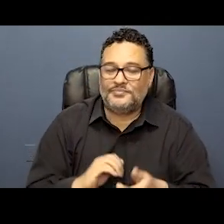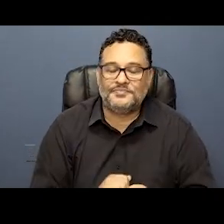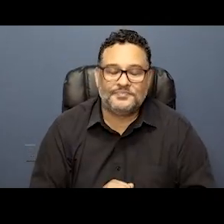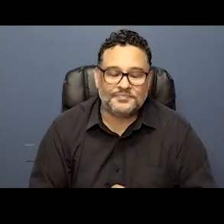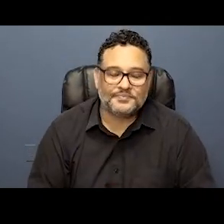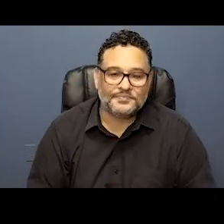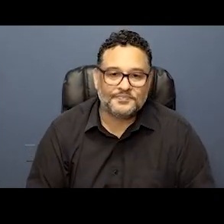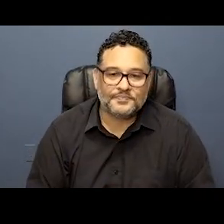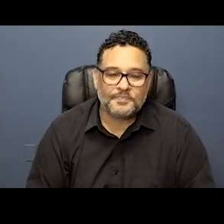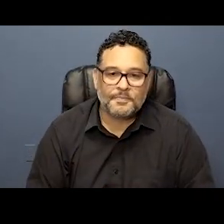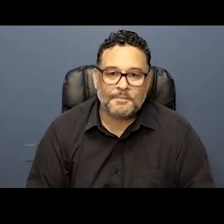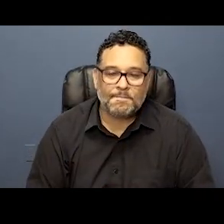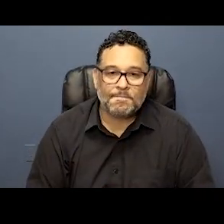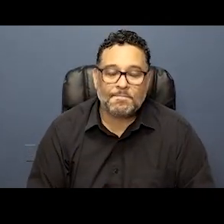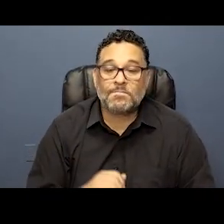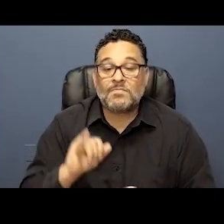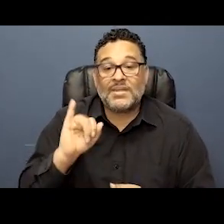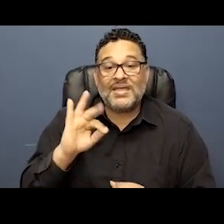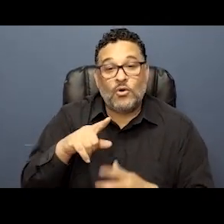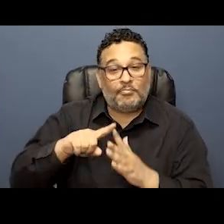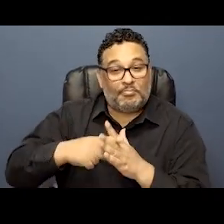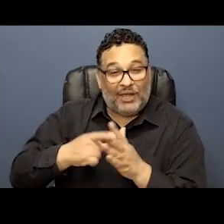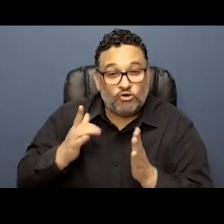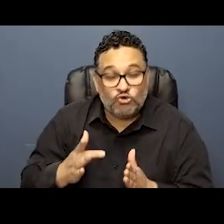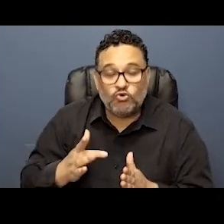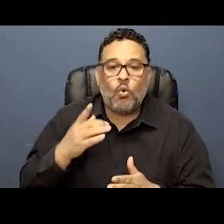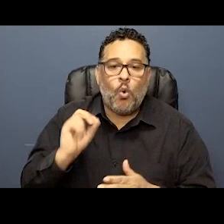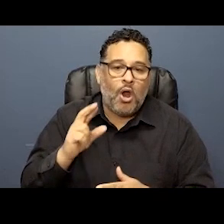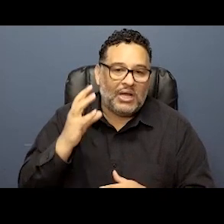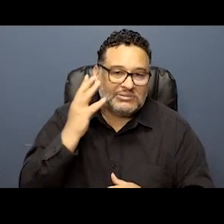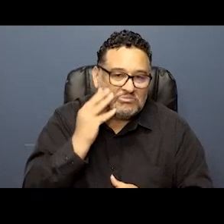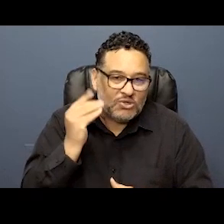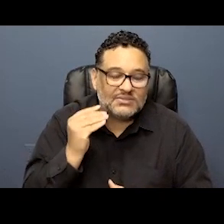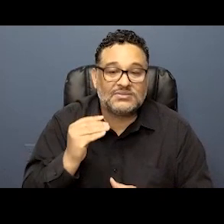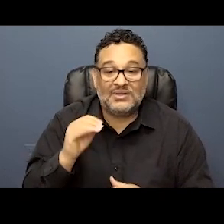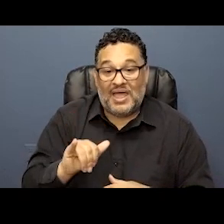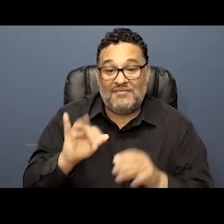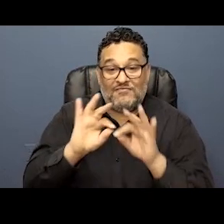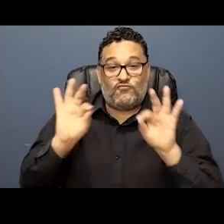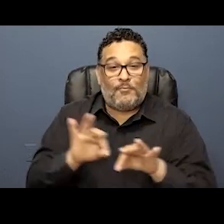Whether you’re a beginner or experienced, these frameworks and tools can guide your